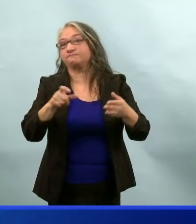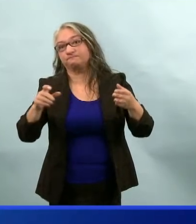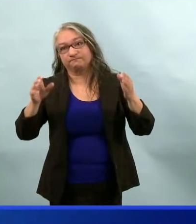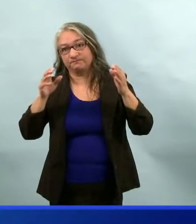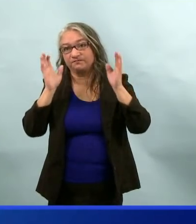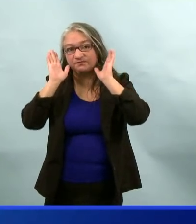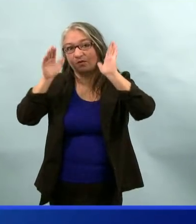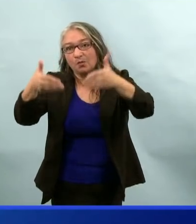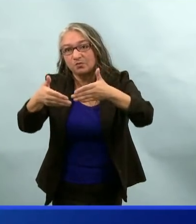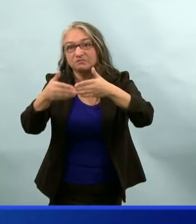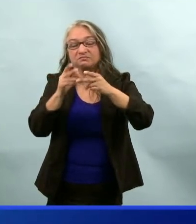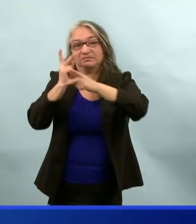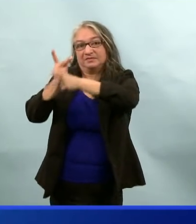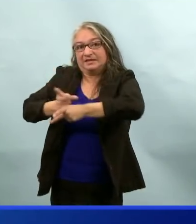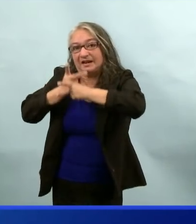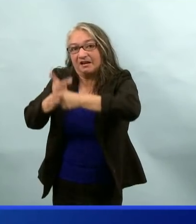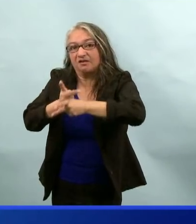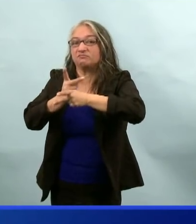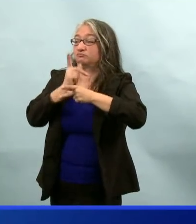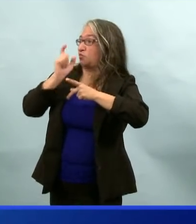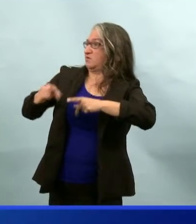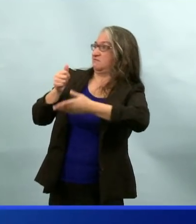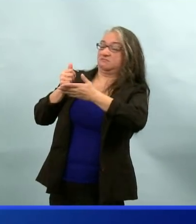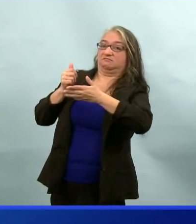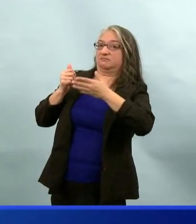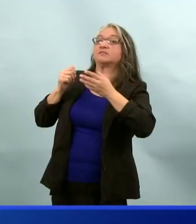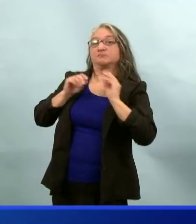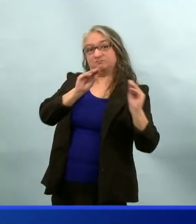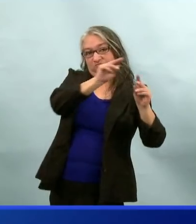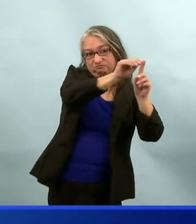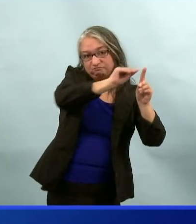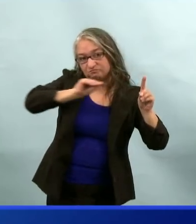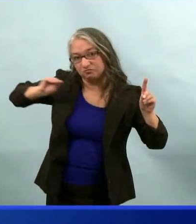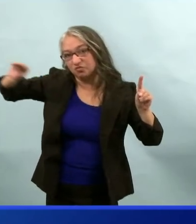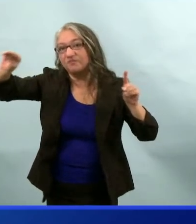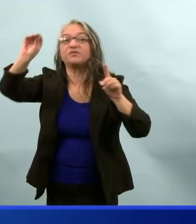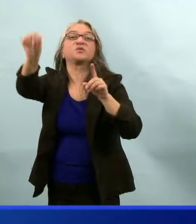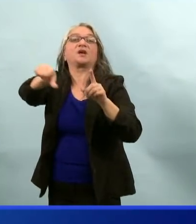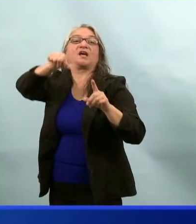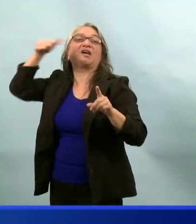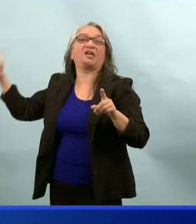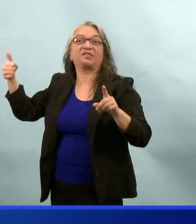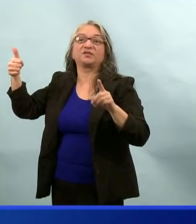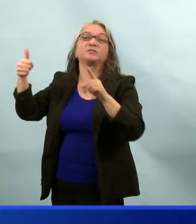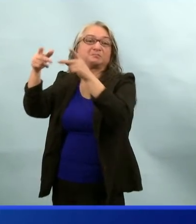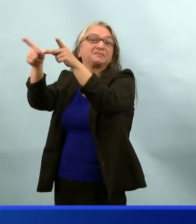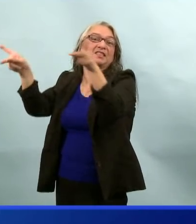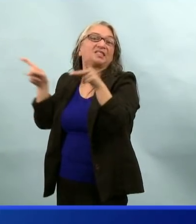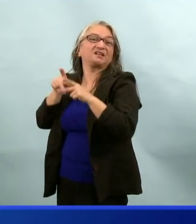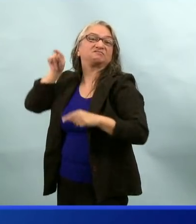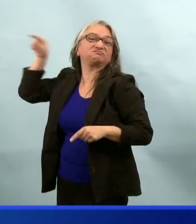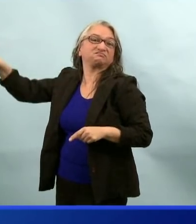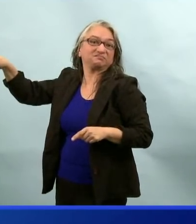setting with low acuity care this will help to make room in order to accept more covet cases